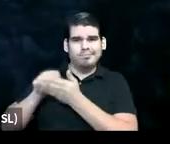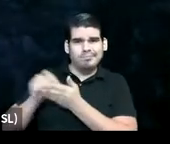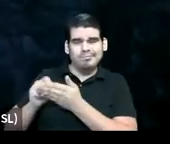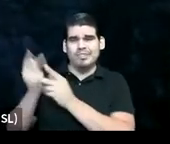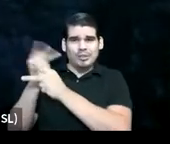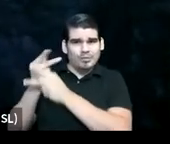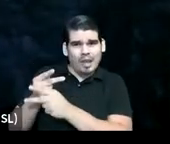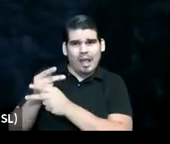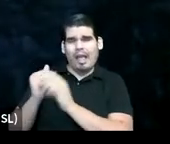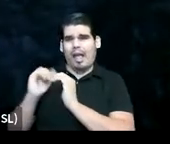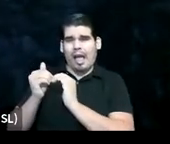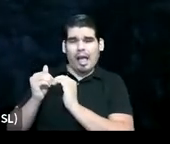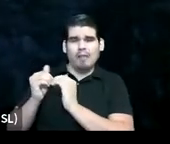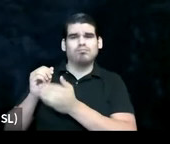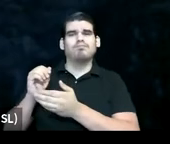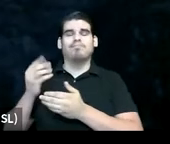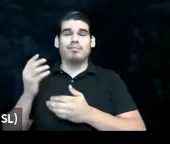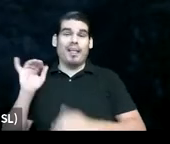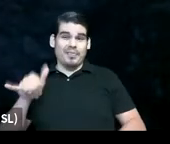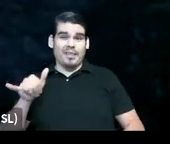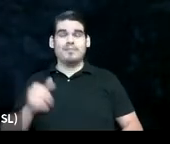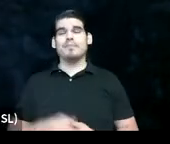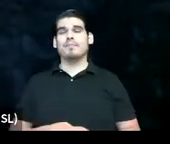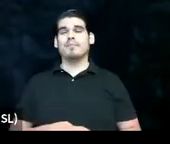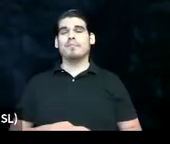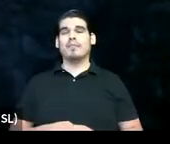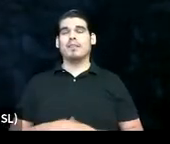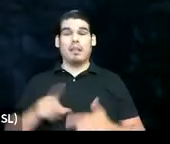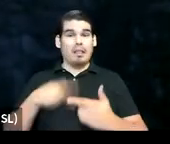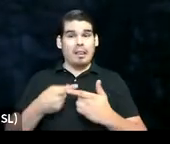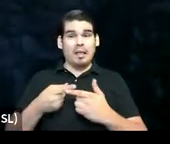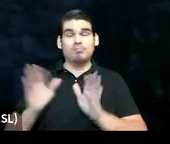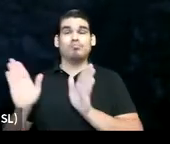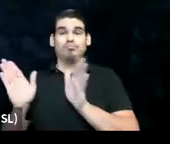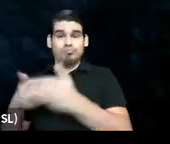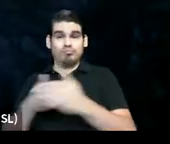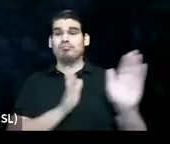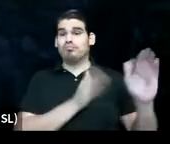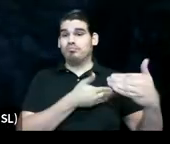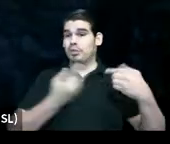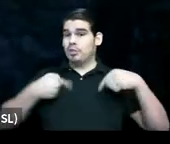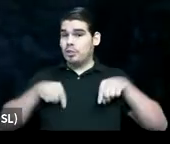can pick a different group leader to come back and present on how your discussion what